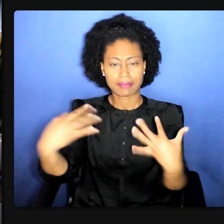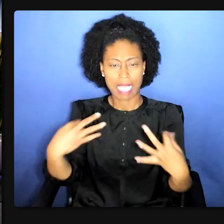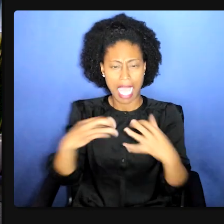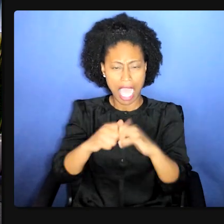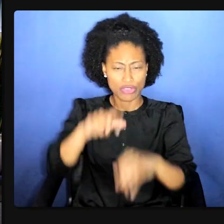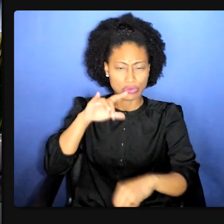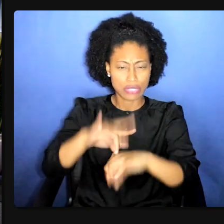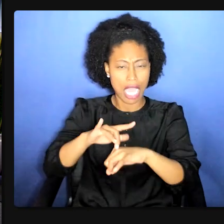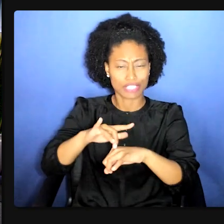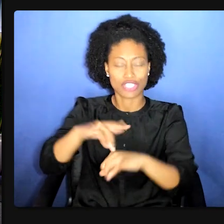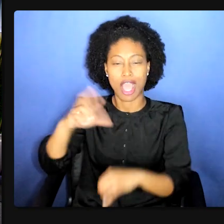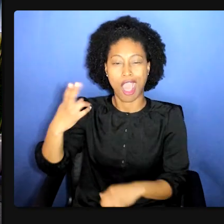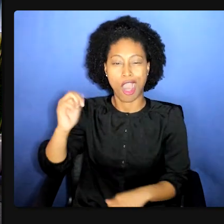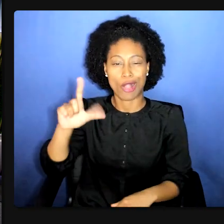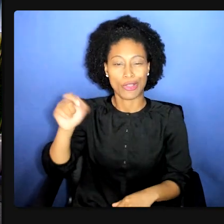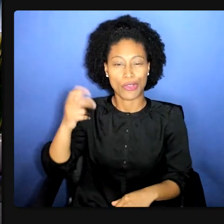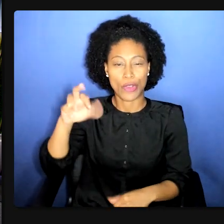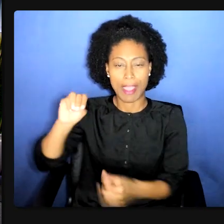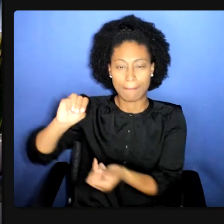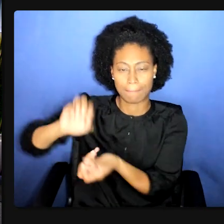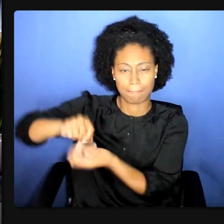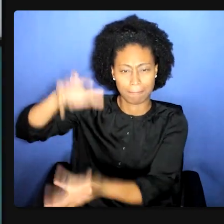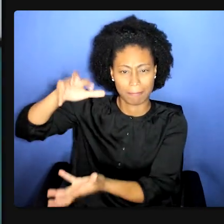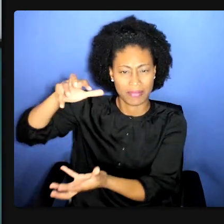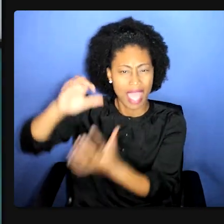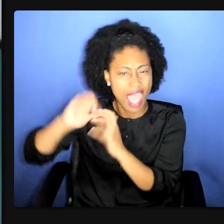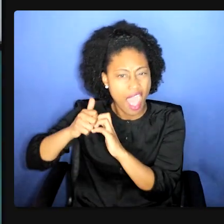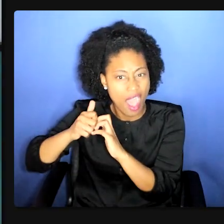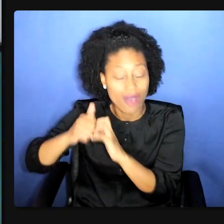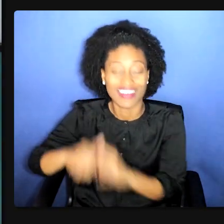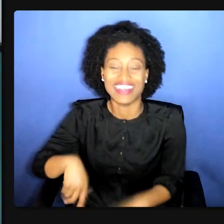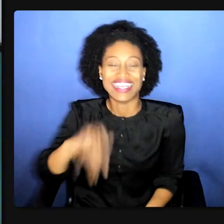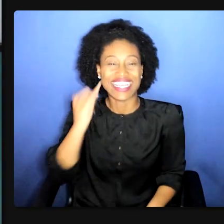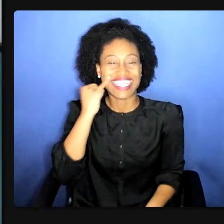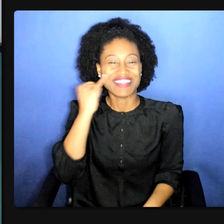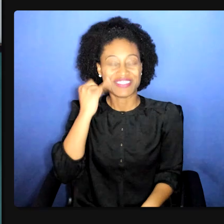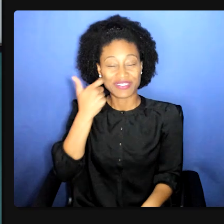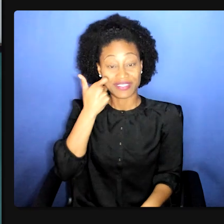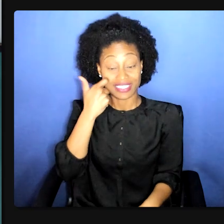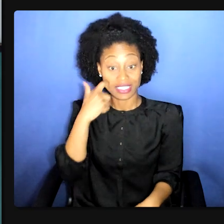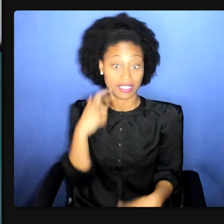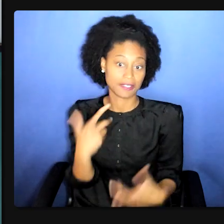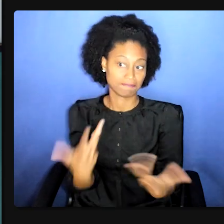touch a hologram yeah so if you've been keeping tabs on the industry recently a lot of devices